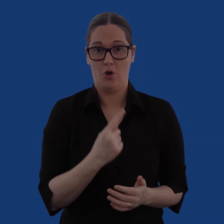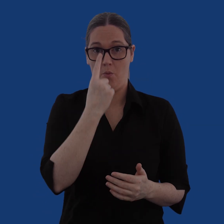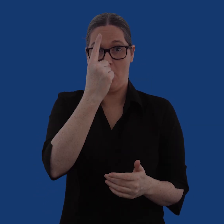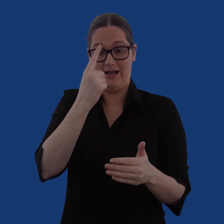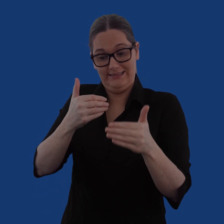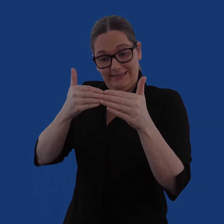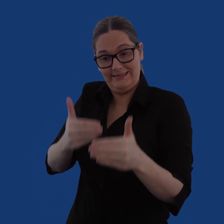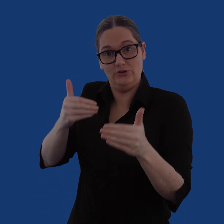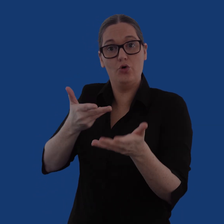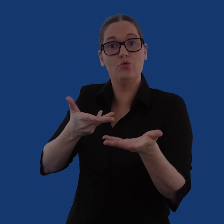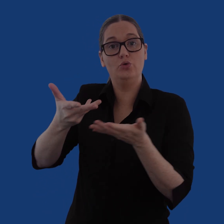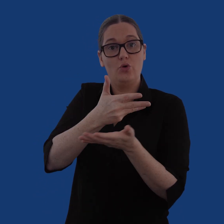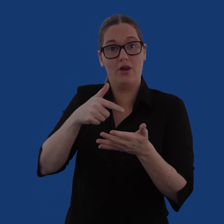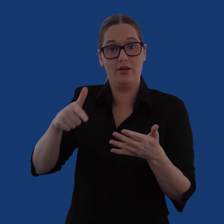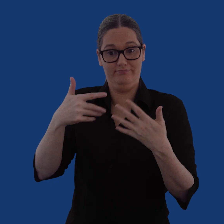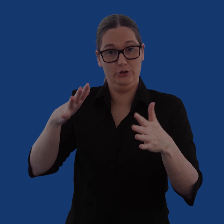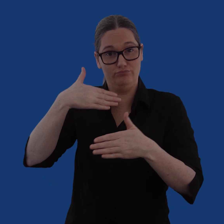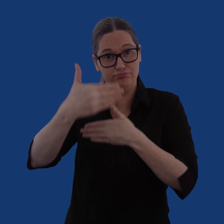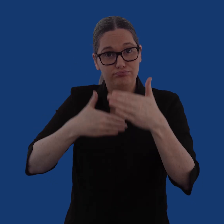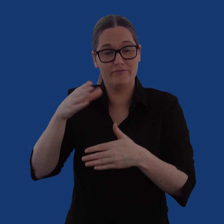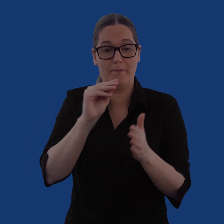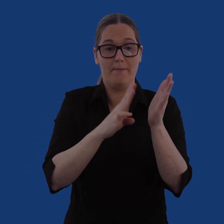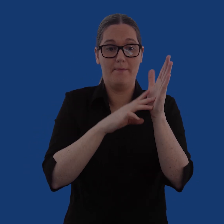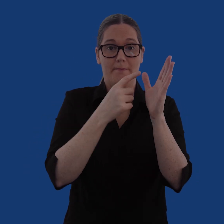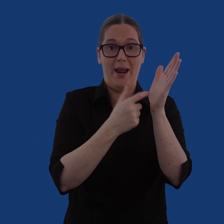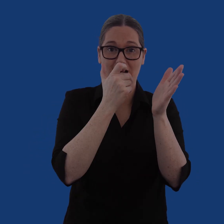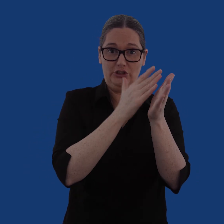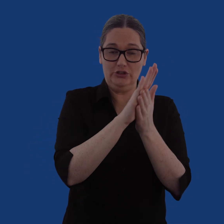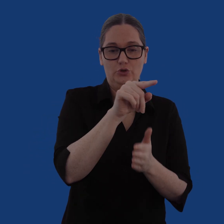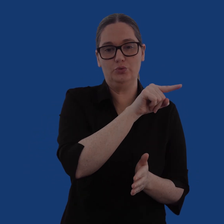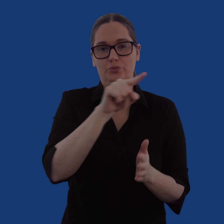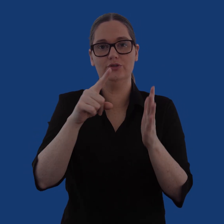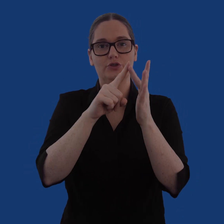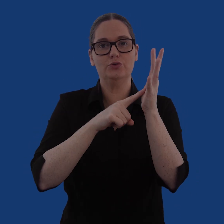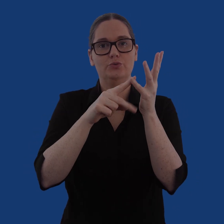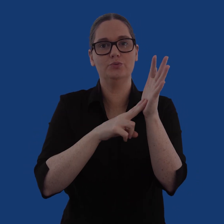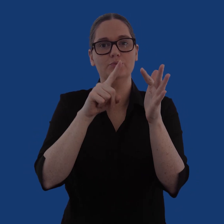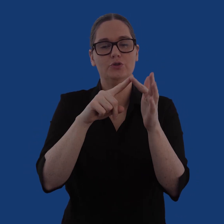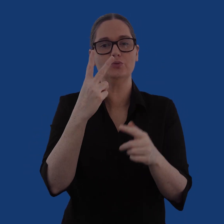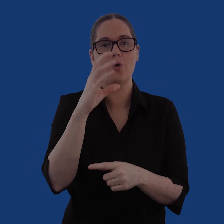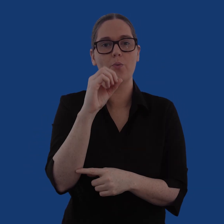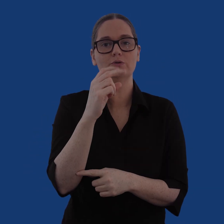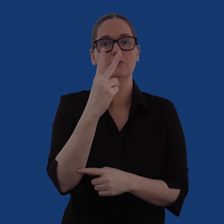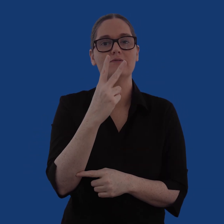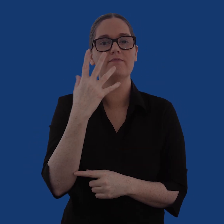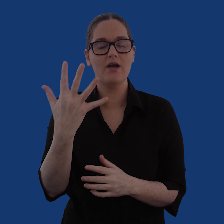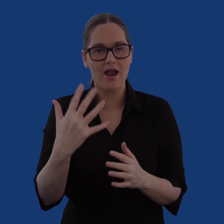One stage of consultations occurred from March to June 2025.